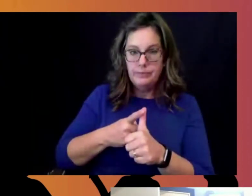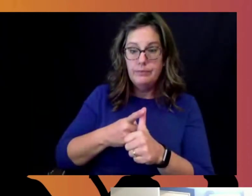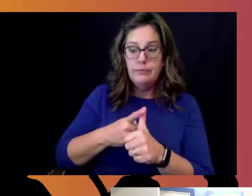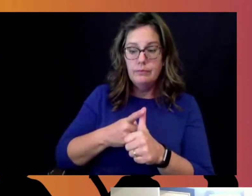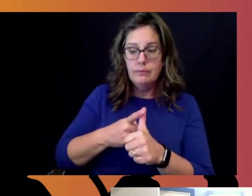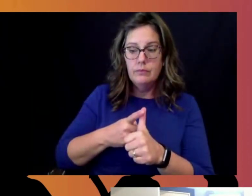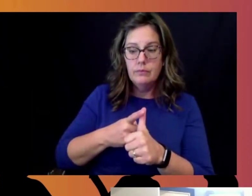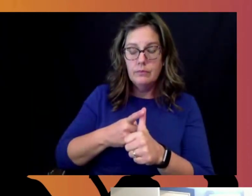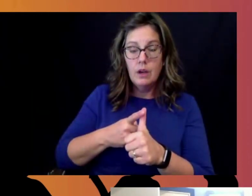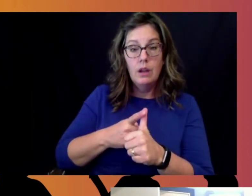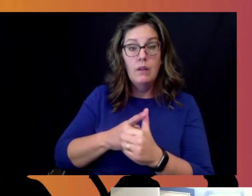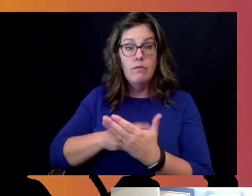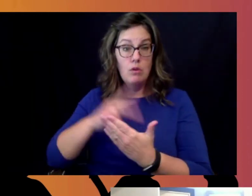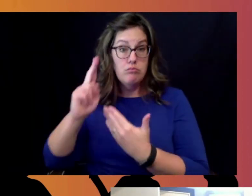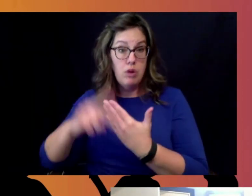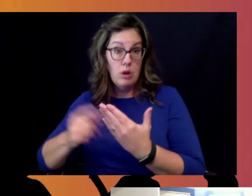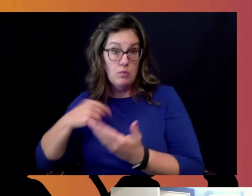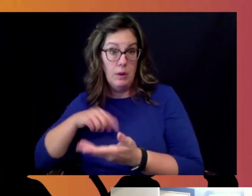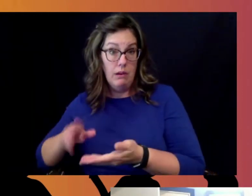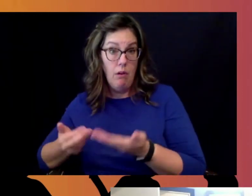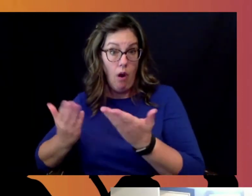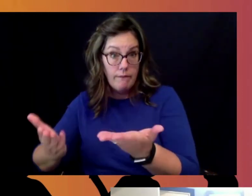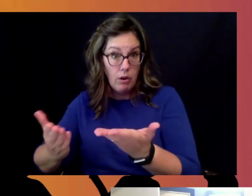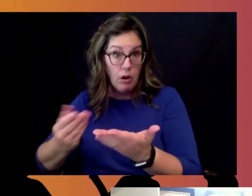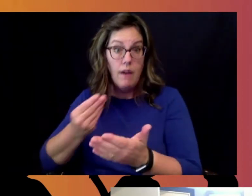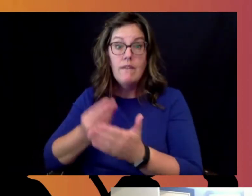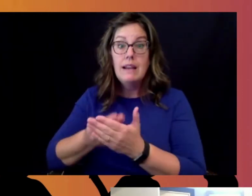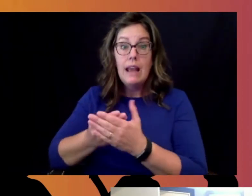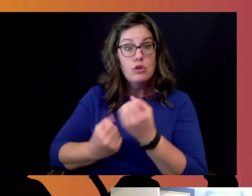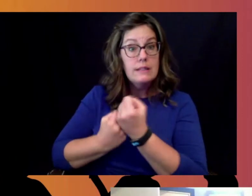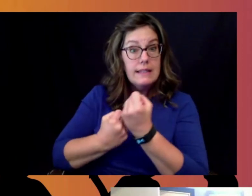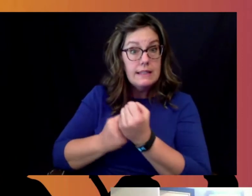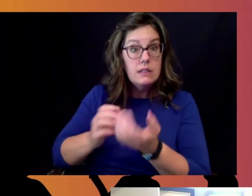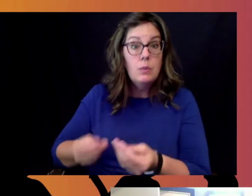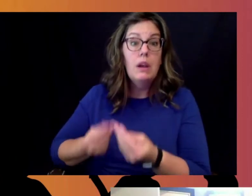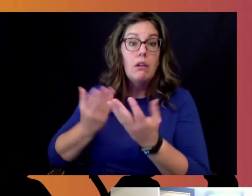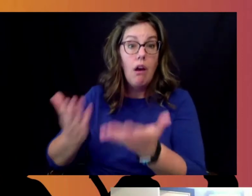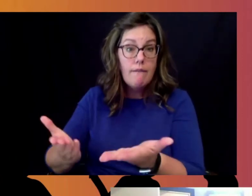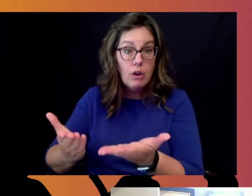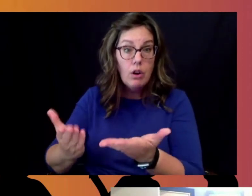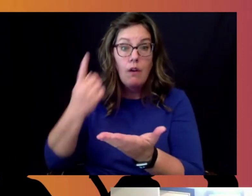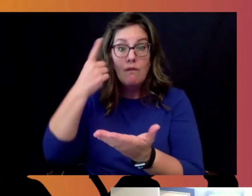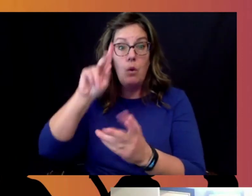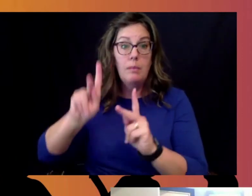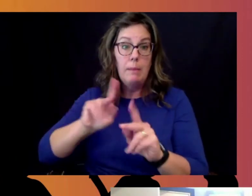if there's financial assistance we can offer to those on the margins we always try to adhere to